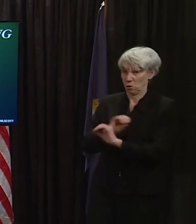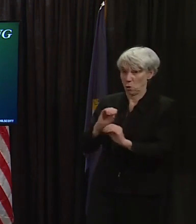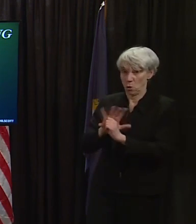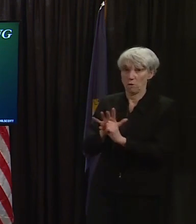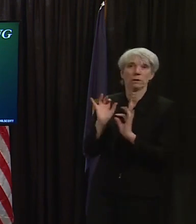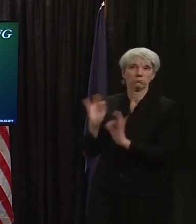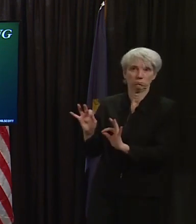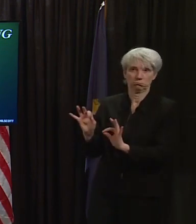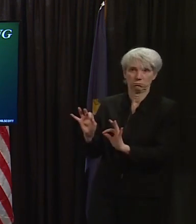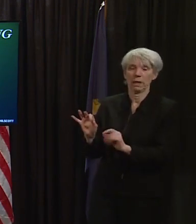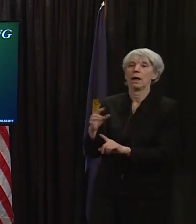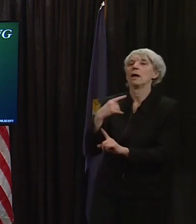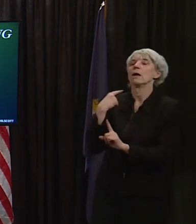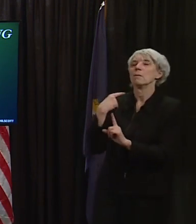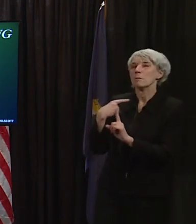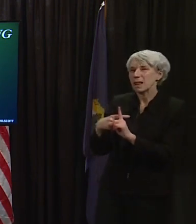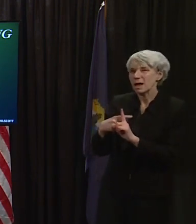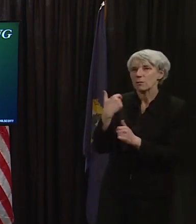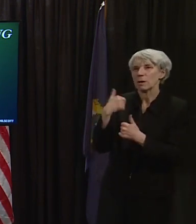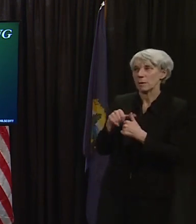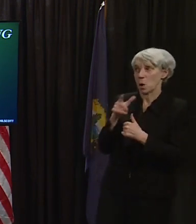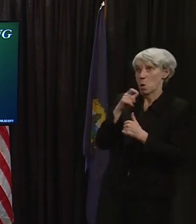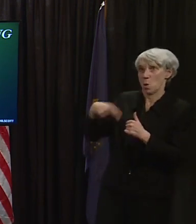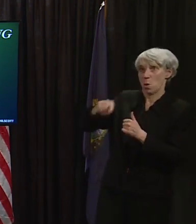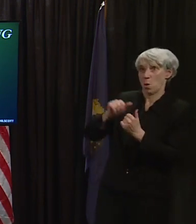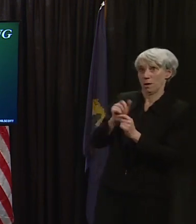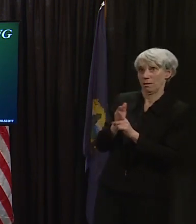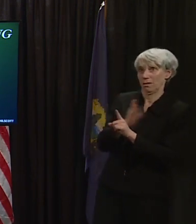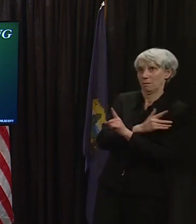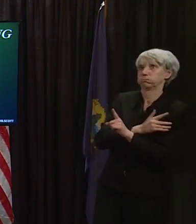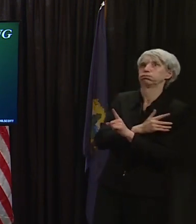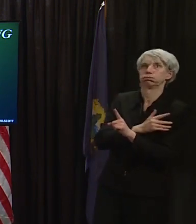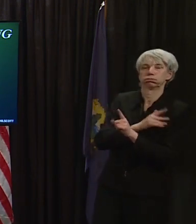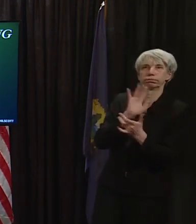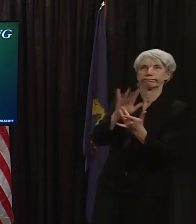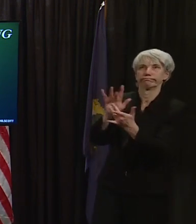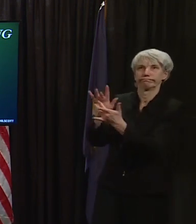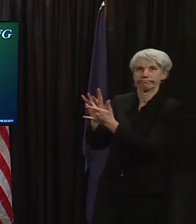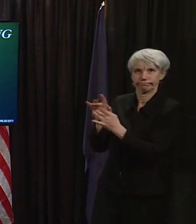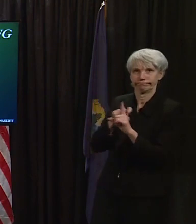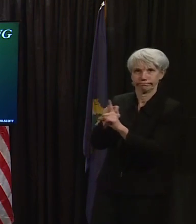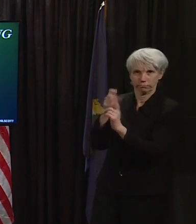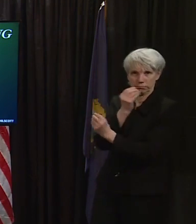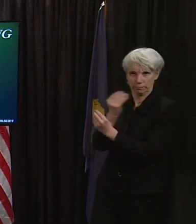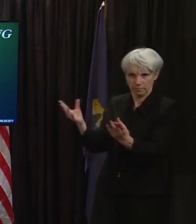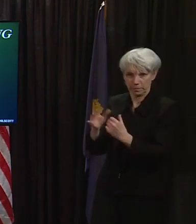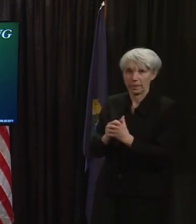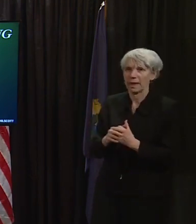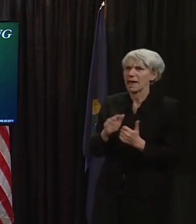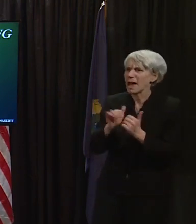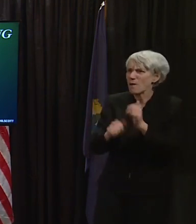contacts, you can get all this guidance at health Vermont dot gov slash covid 19 positive.